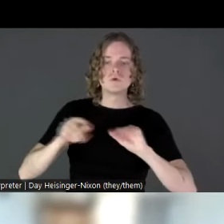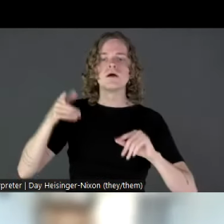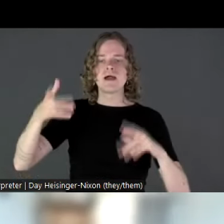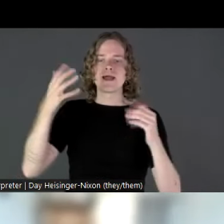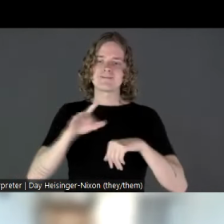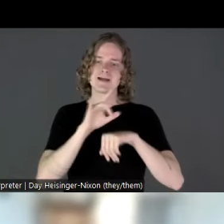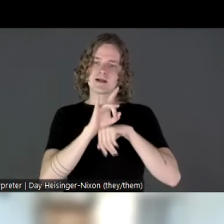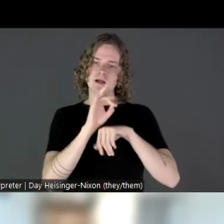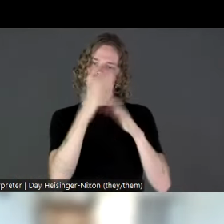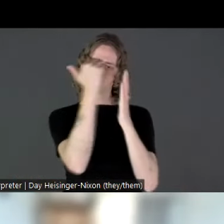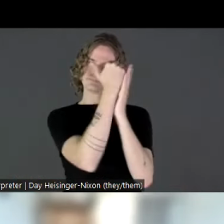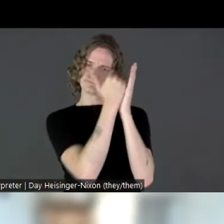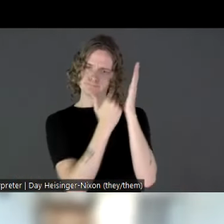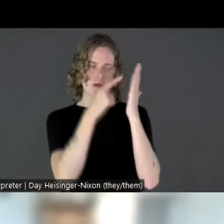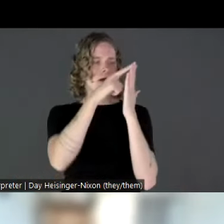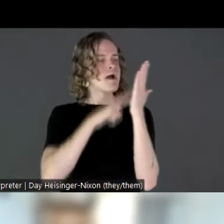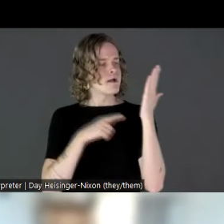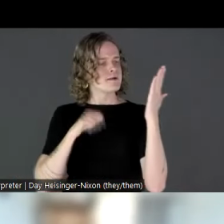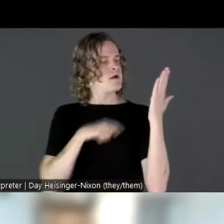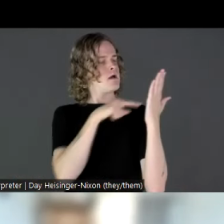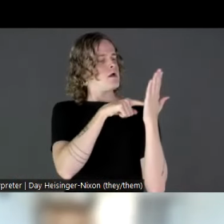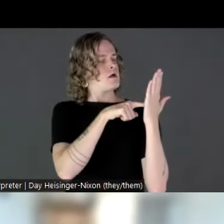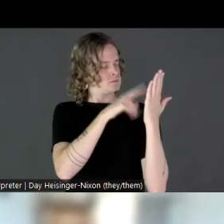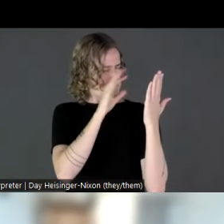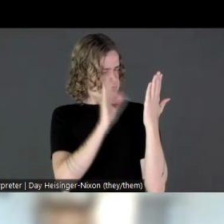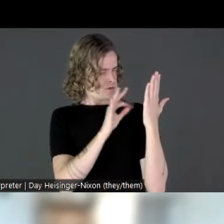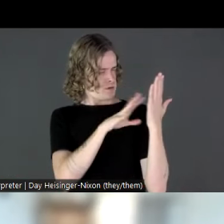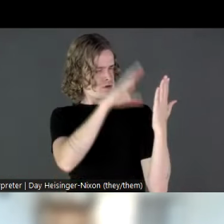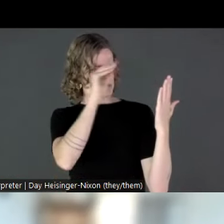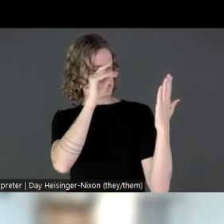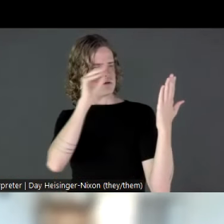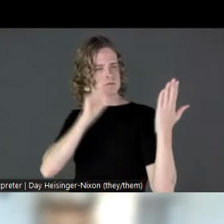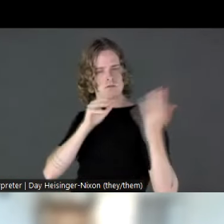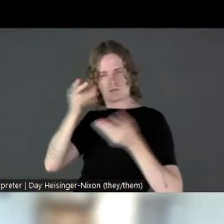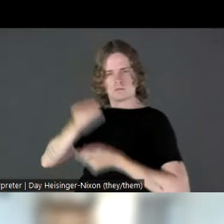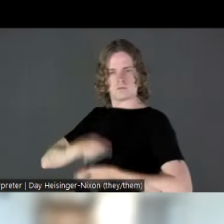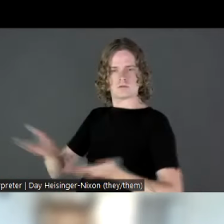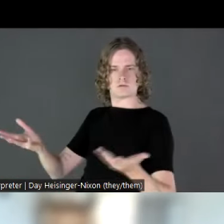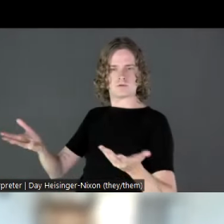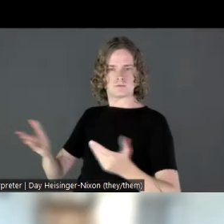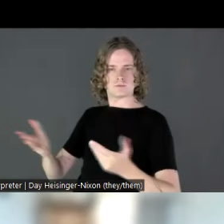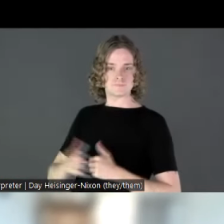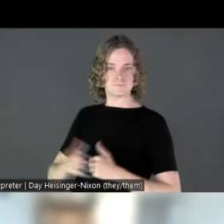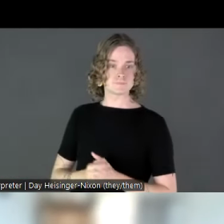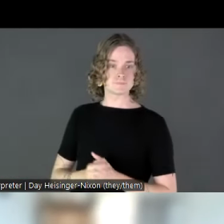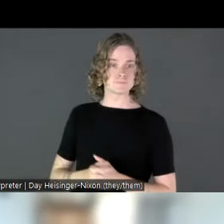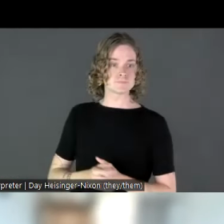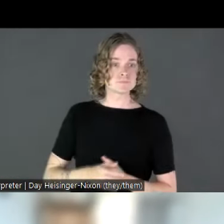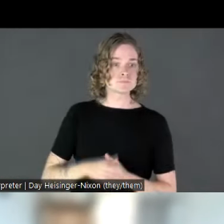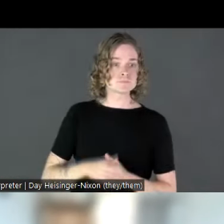It is designed to be delivered online. There are tips for how to easily adapt it for the